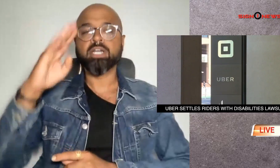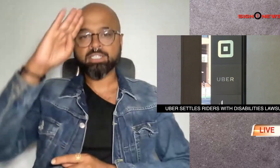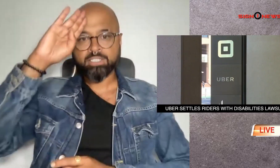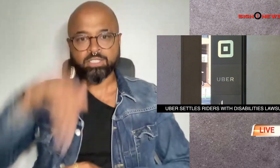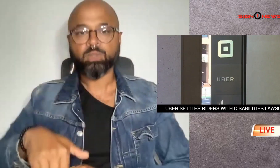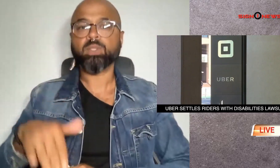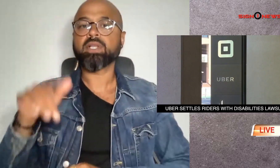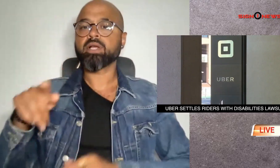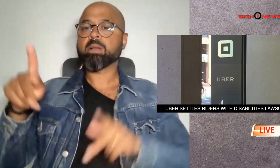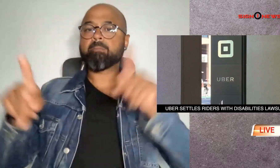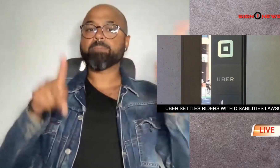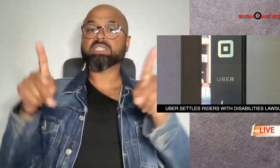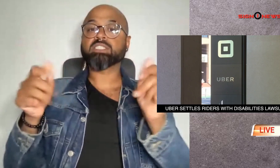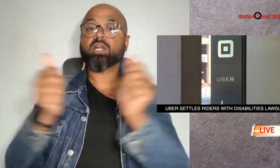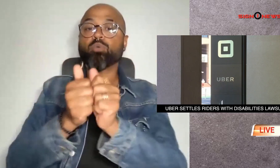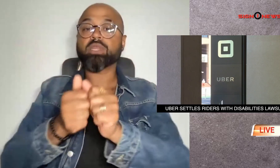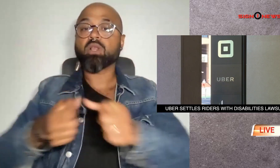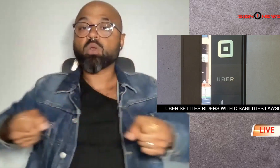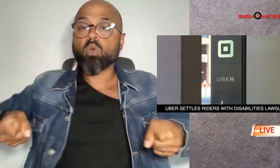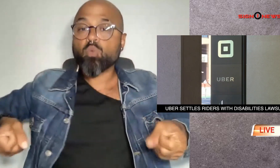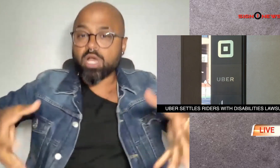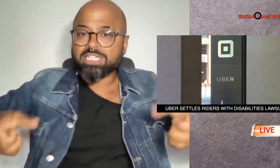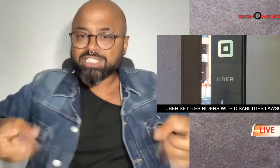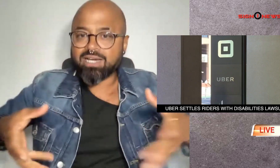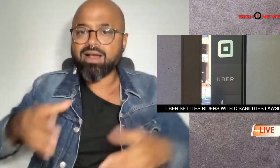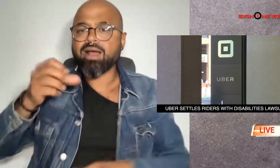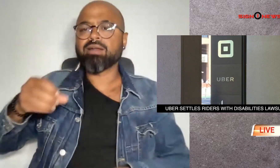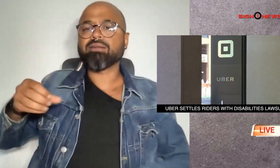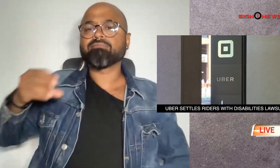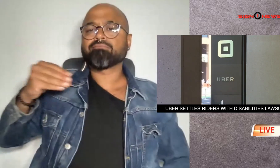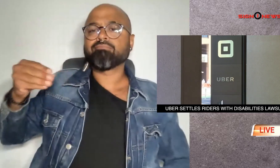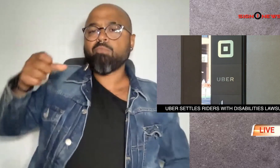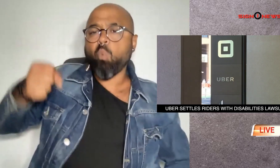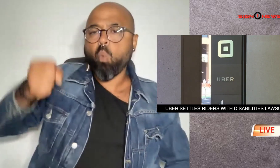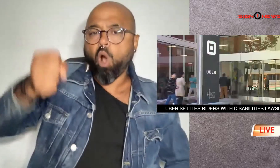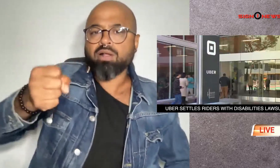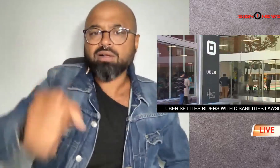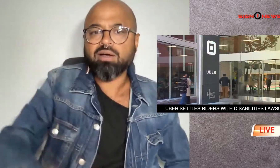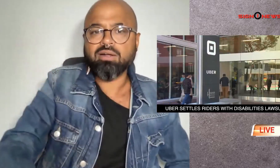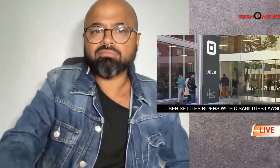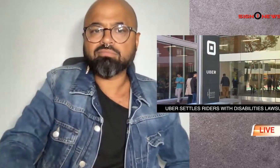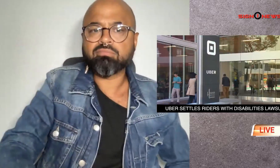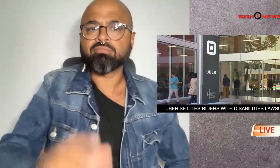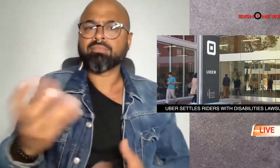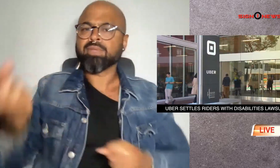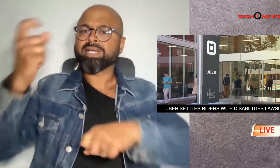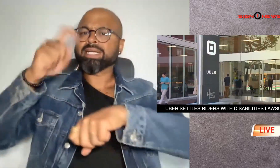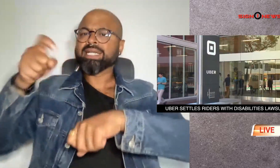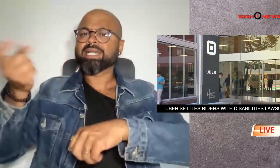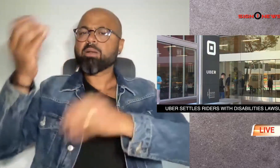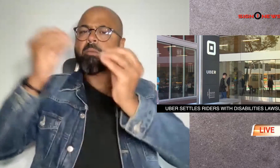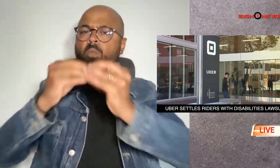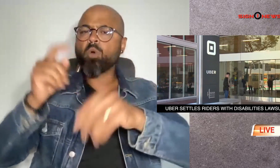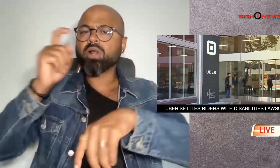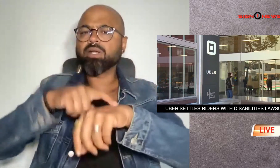lawsuit says Uber was aware passengers with wheelchairs and walkers needed more time to